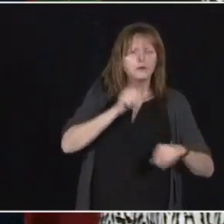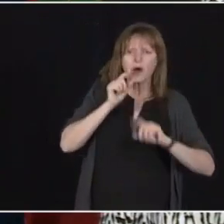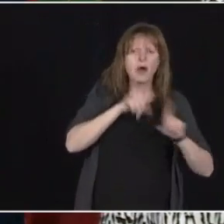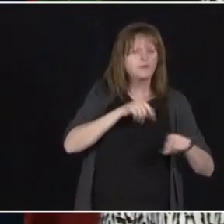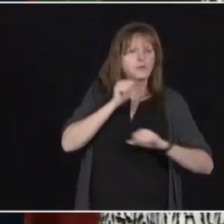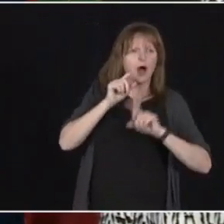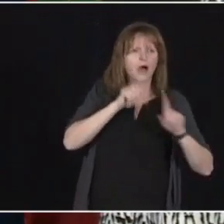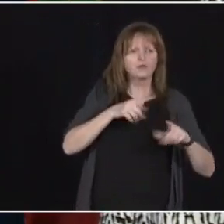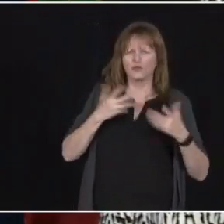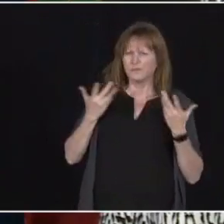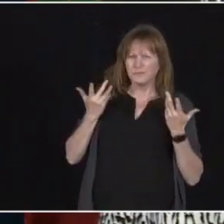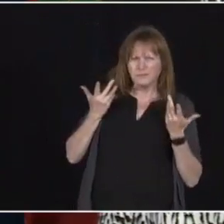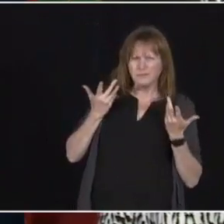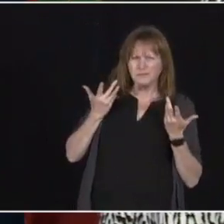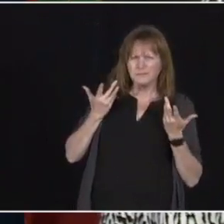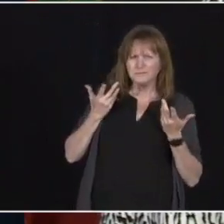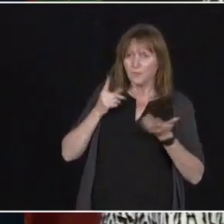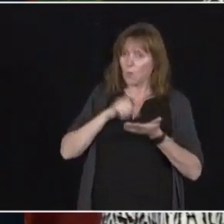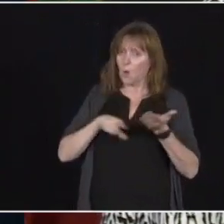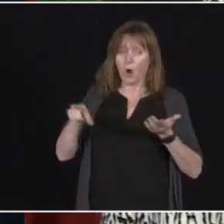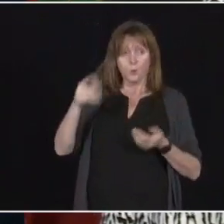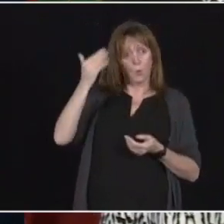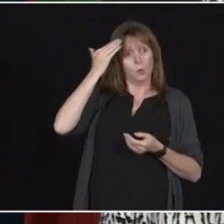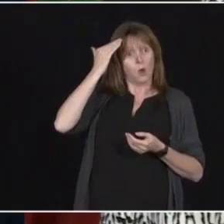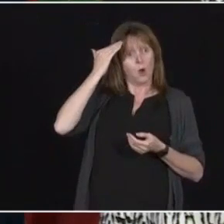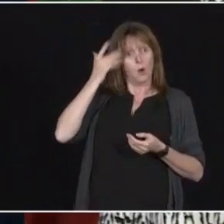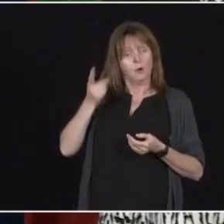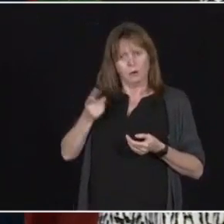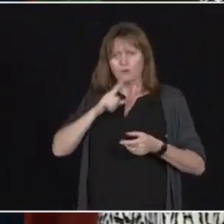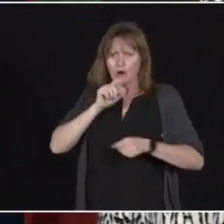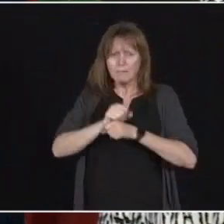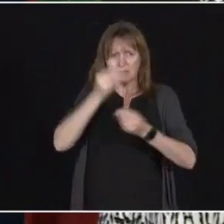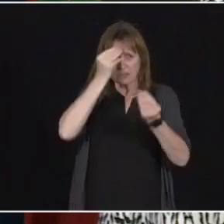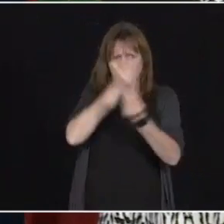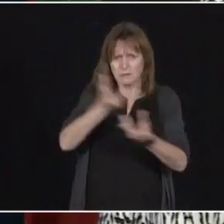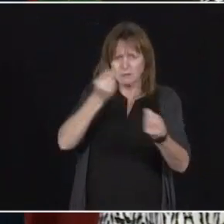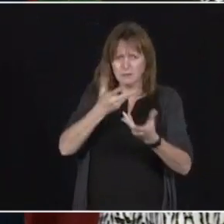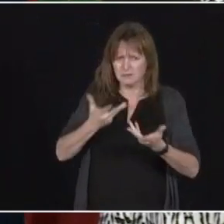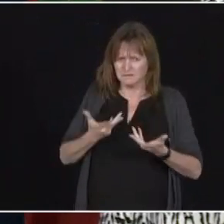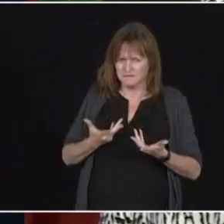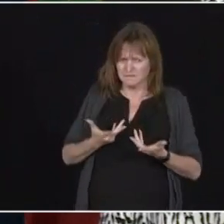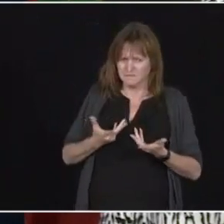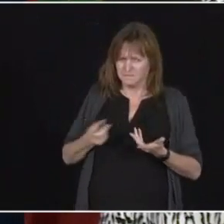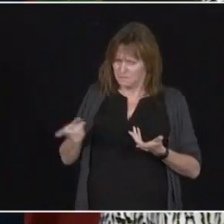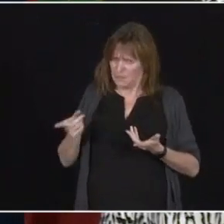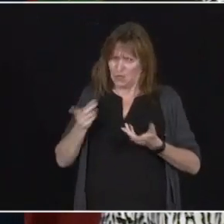initial question from Randy Hilliard. So, I am wondering, do on terrorism's actually